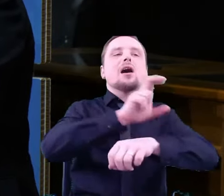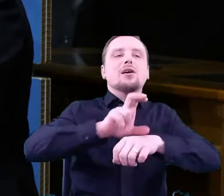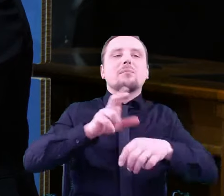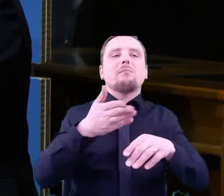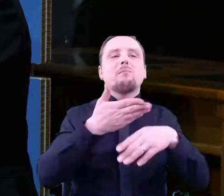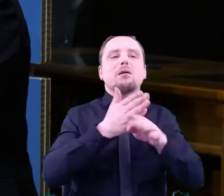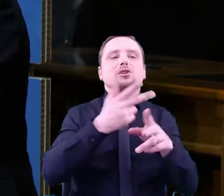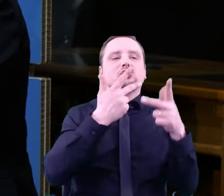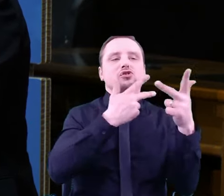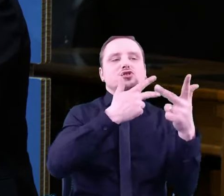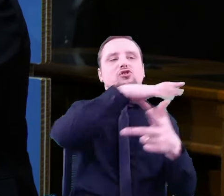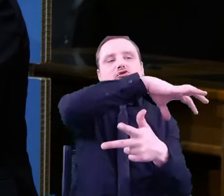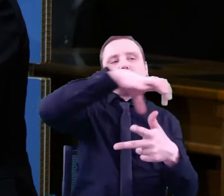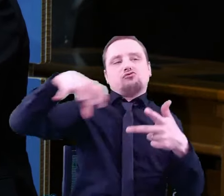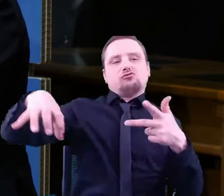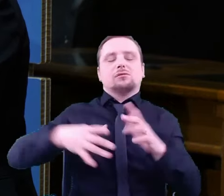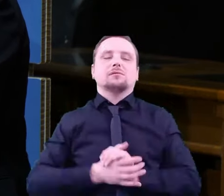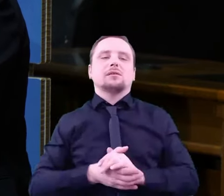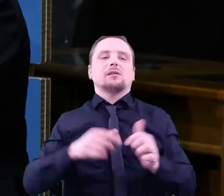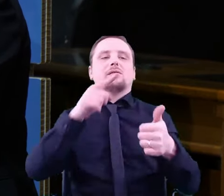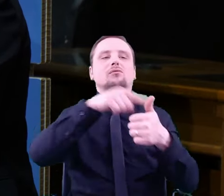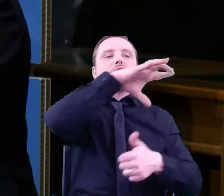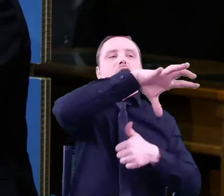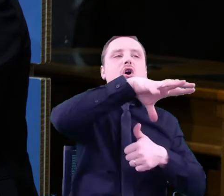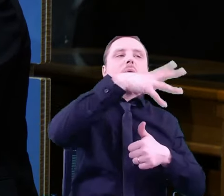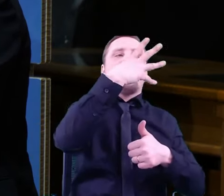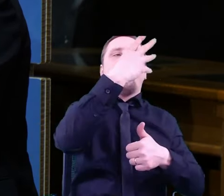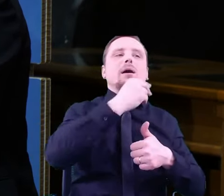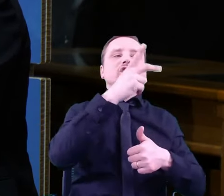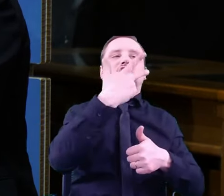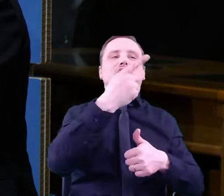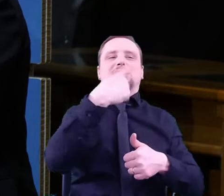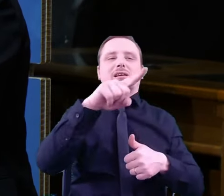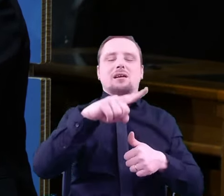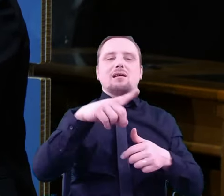First, making 3D visualizations in cooperation with AI,